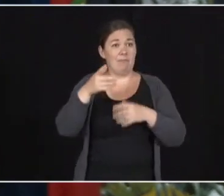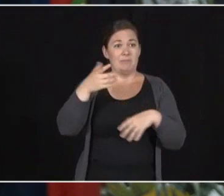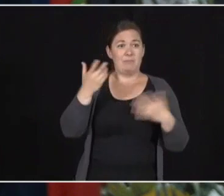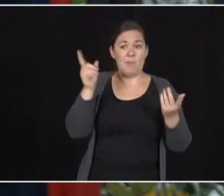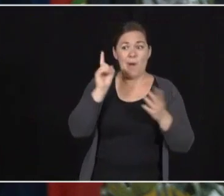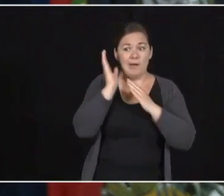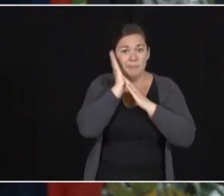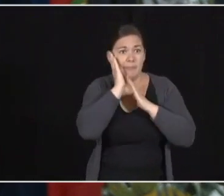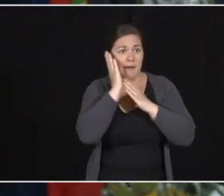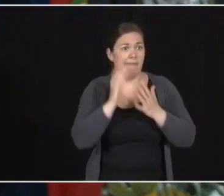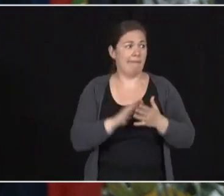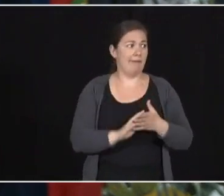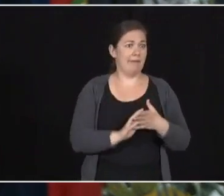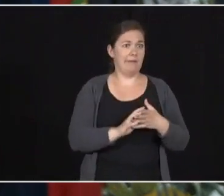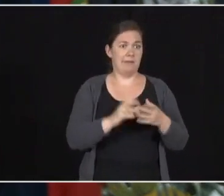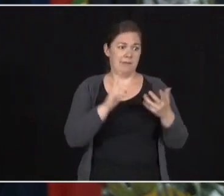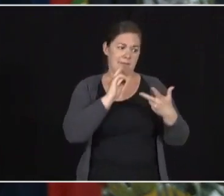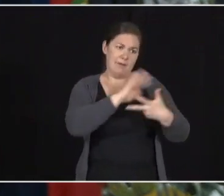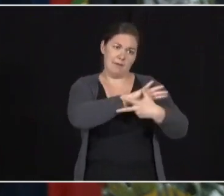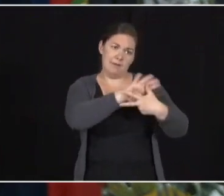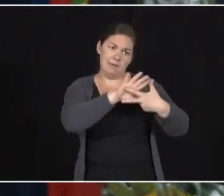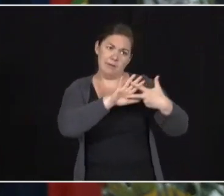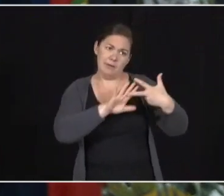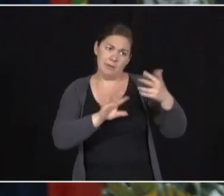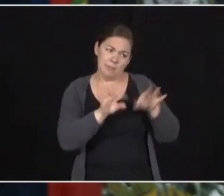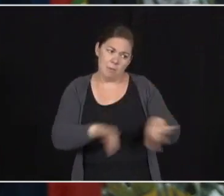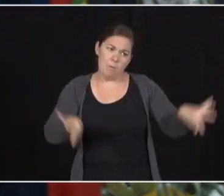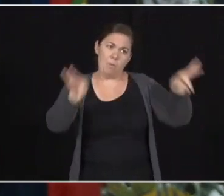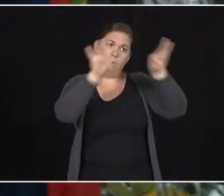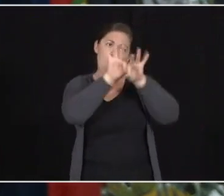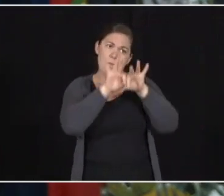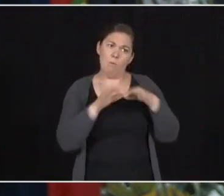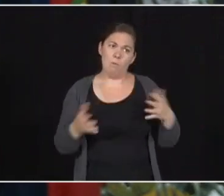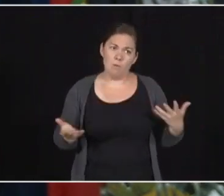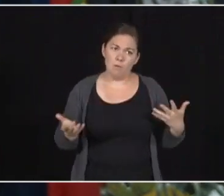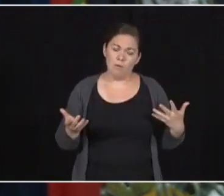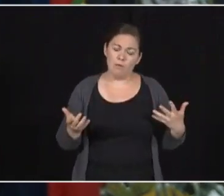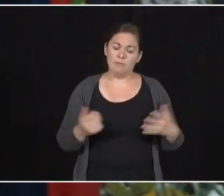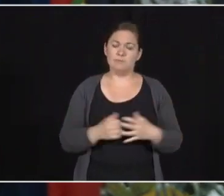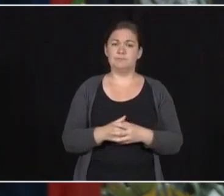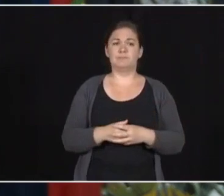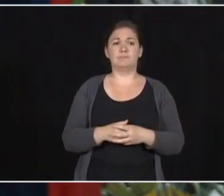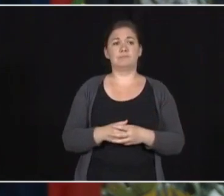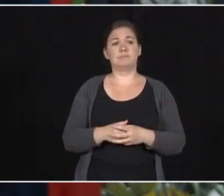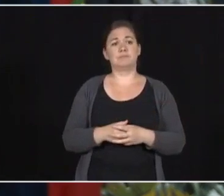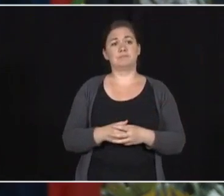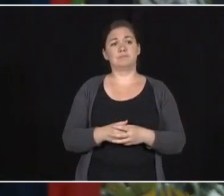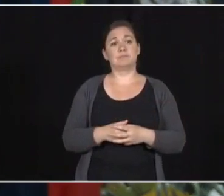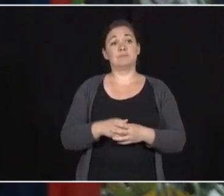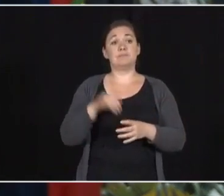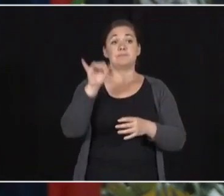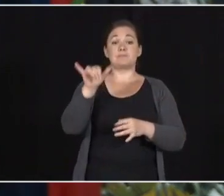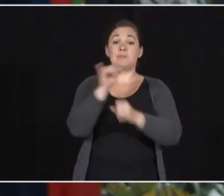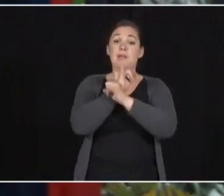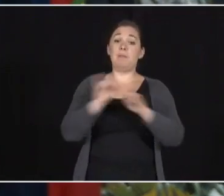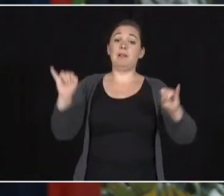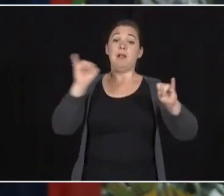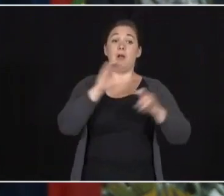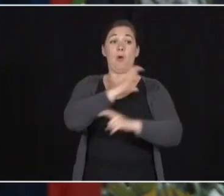So we have three areas that we are going to focus on. Part of the commission is going to look at the long-term